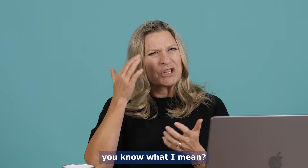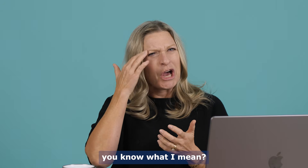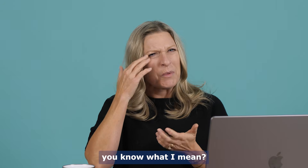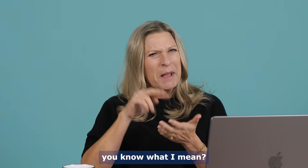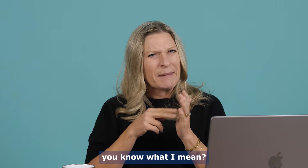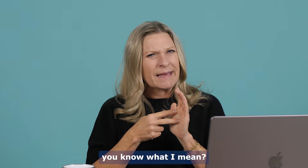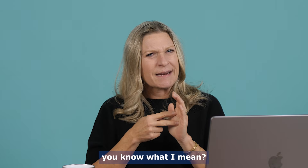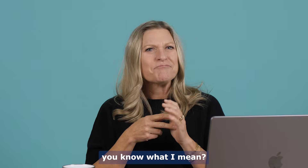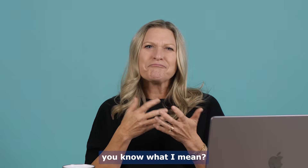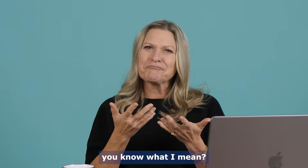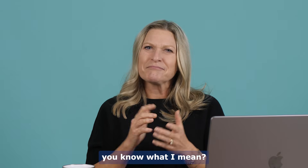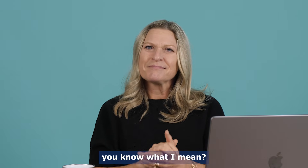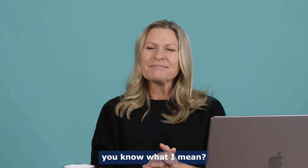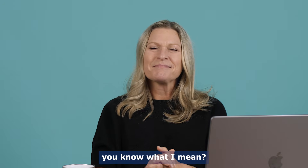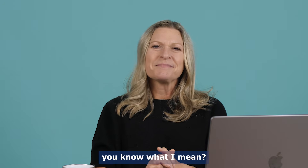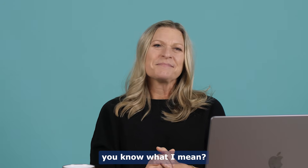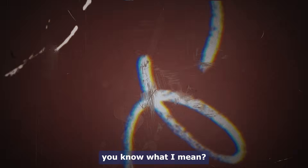you know what I mean?